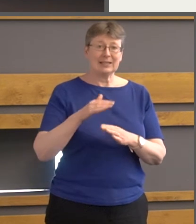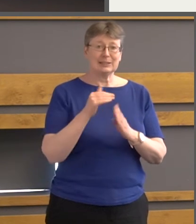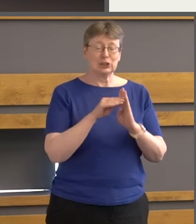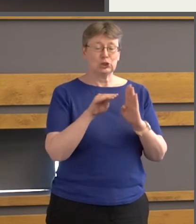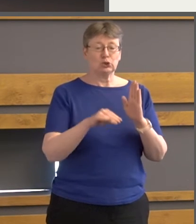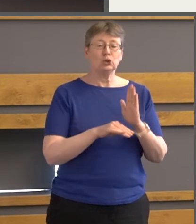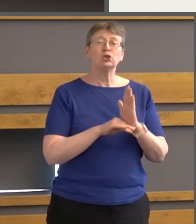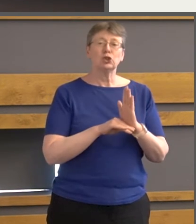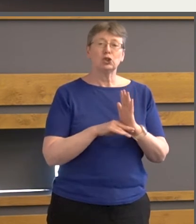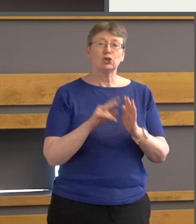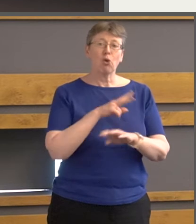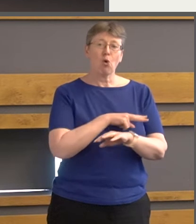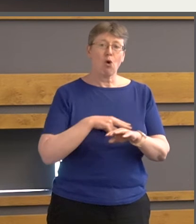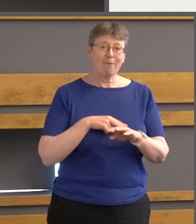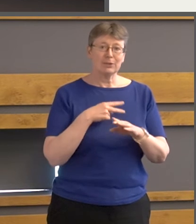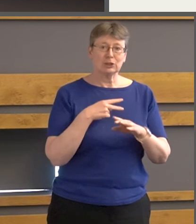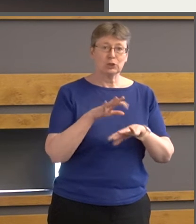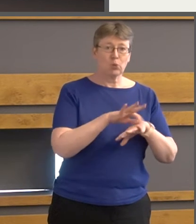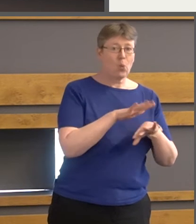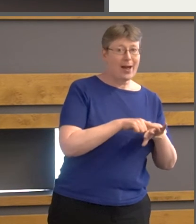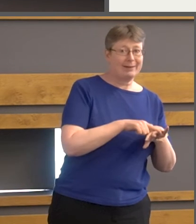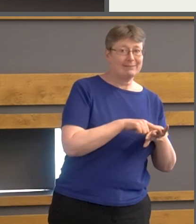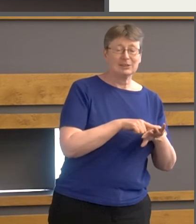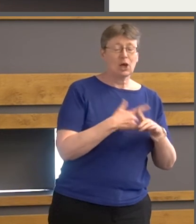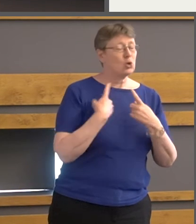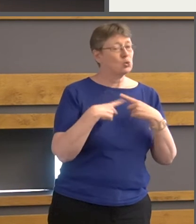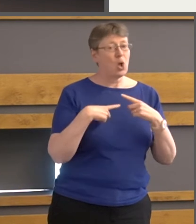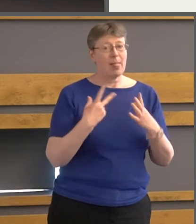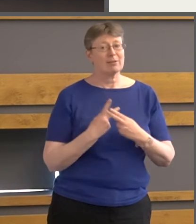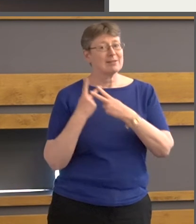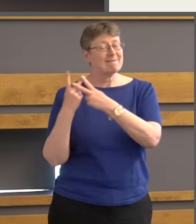could not visit the senior officers' wives. And the salesman was the top,